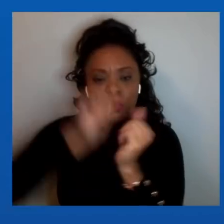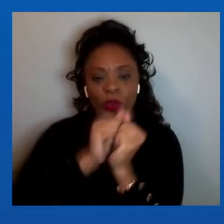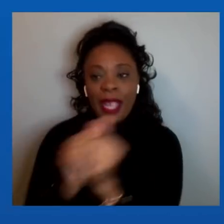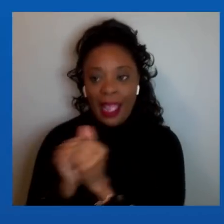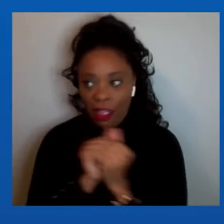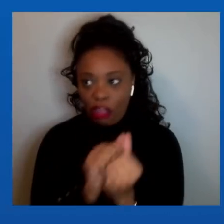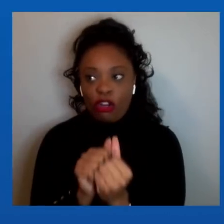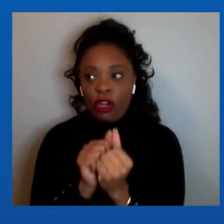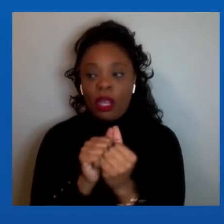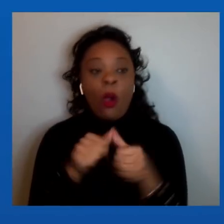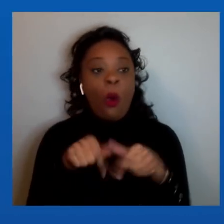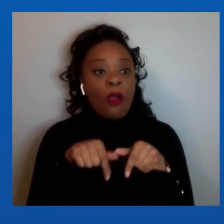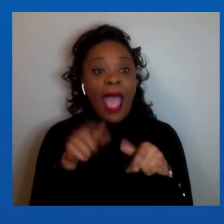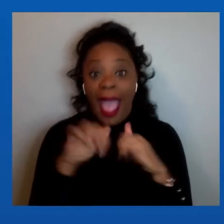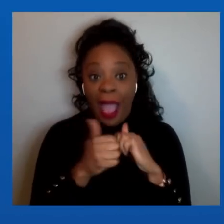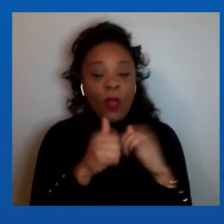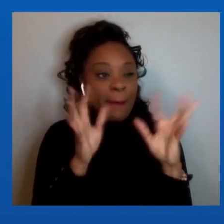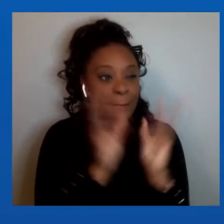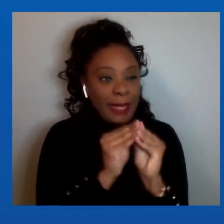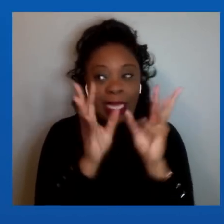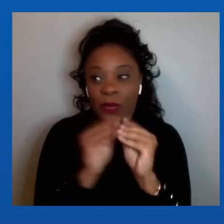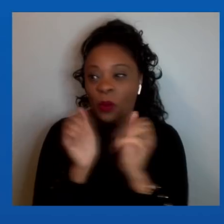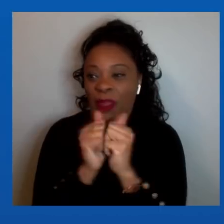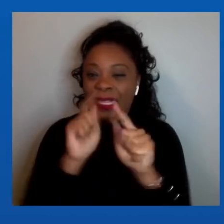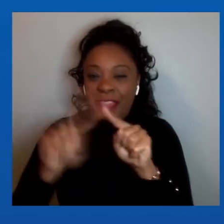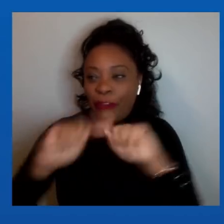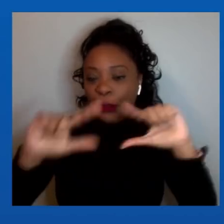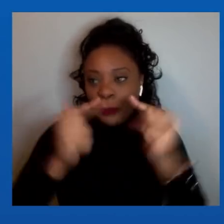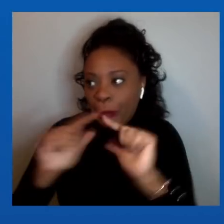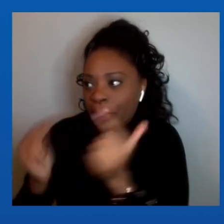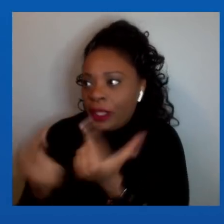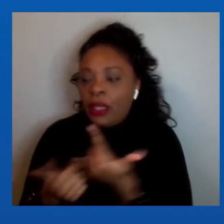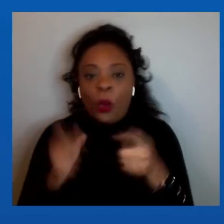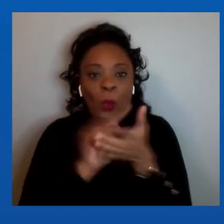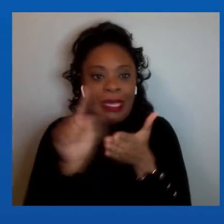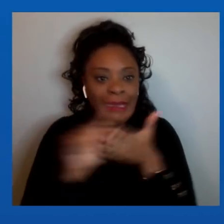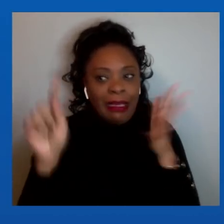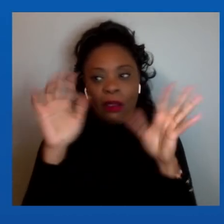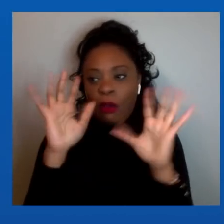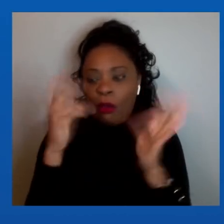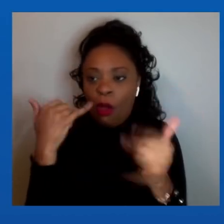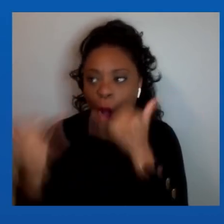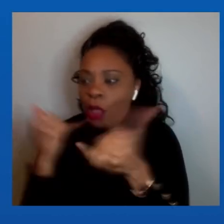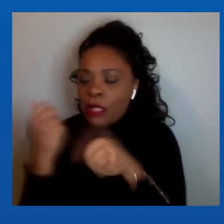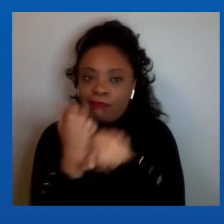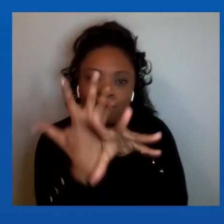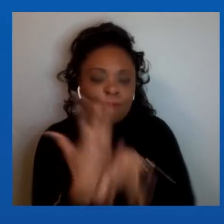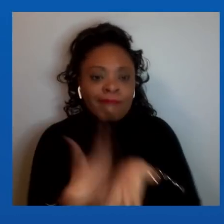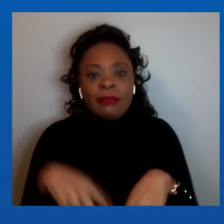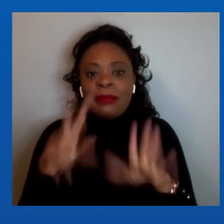across the country in weekly calls, in deep dove meetings that signing up everyone is challenging,